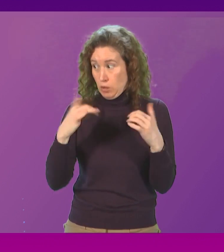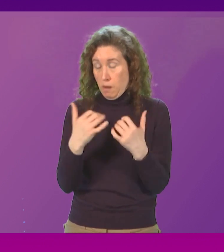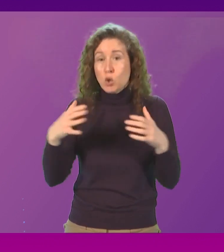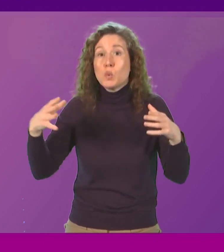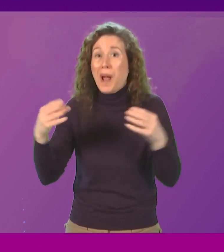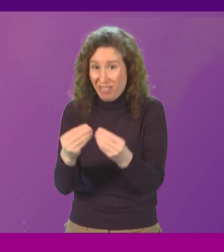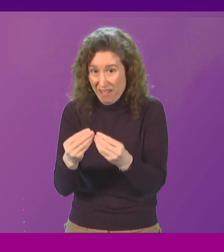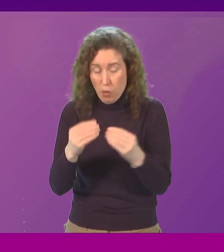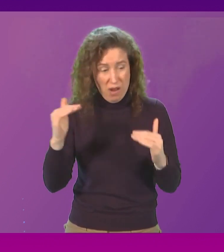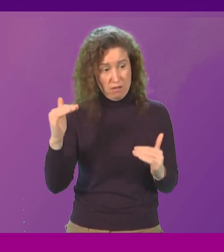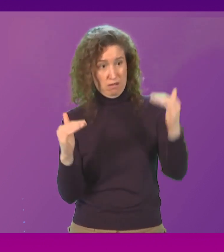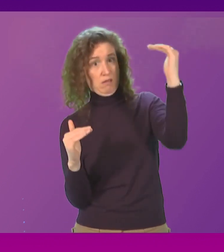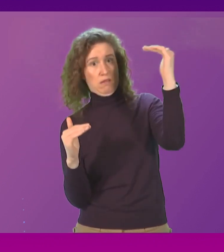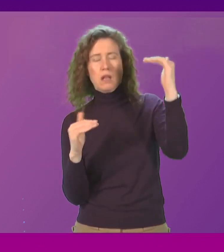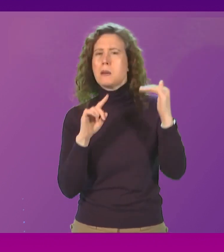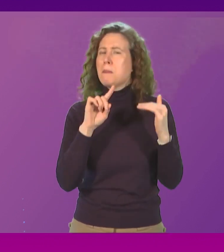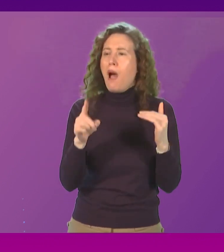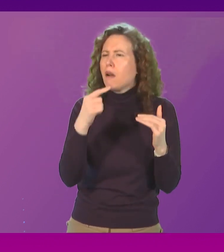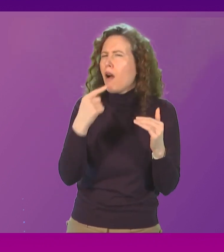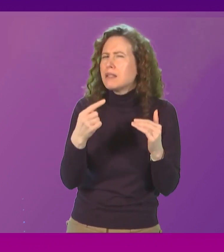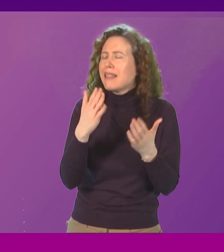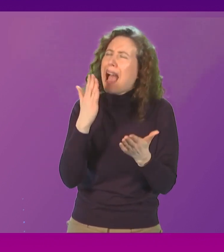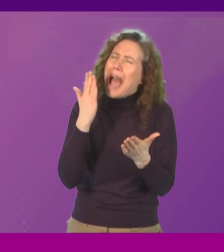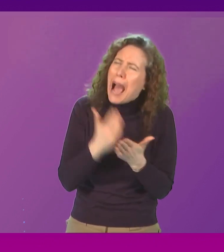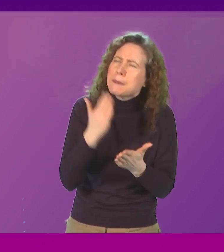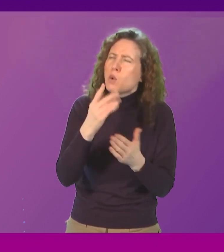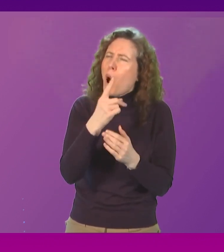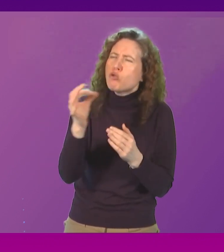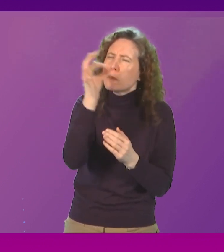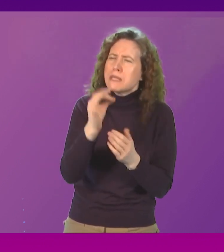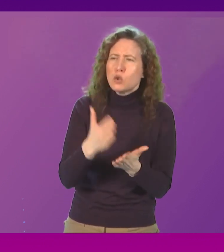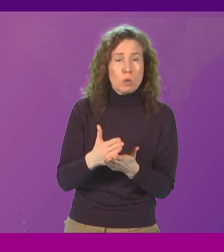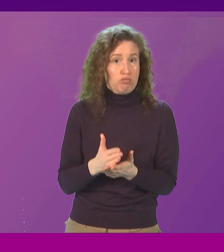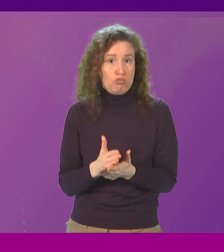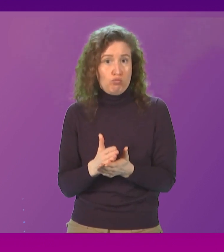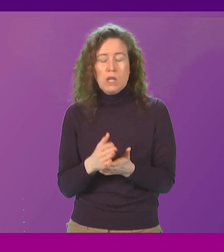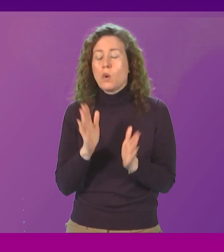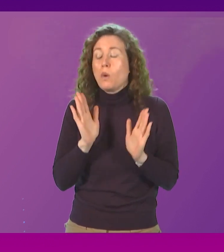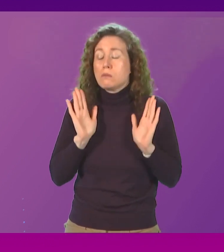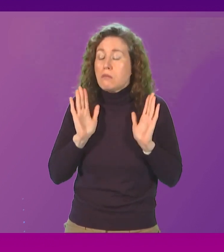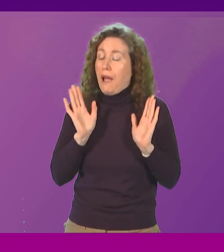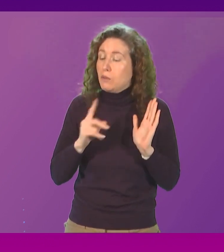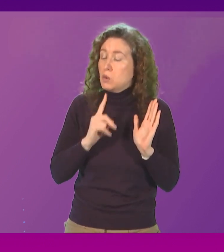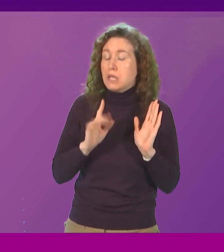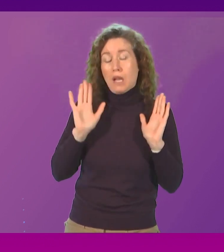However, I cannot say that with absolute certainty, so let me say, finally, to Douglas Ross that,